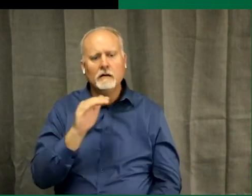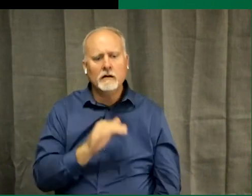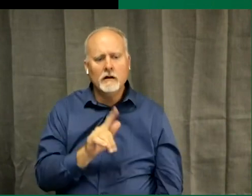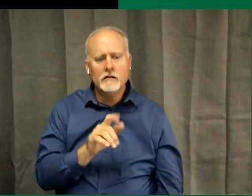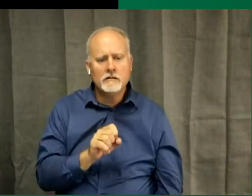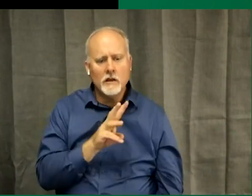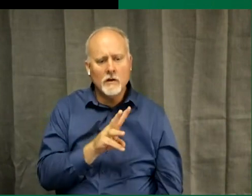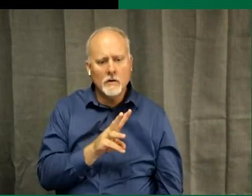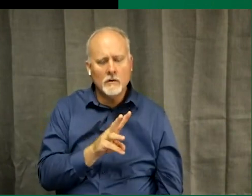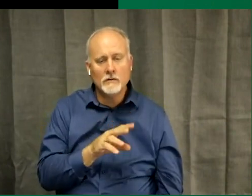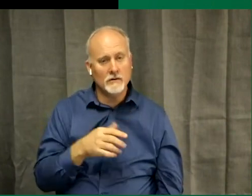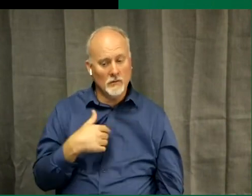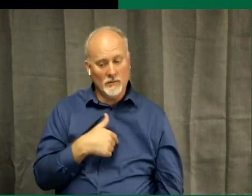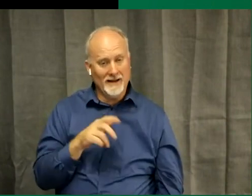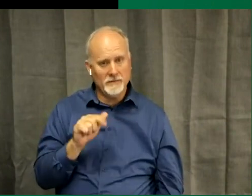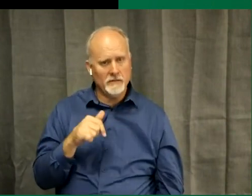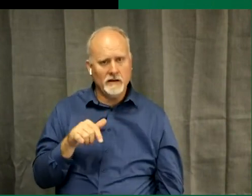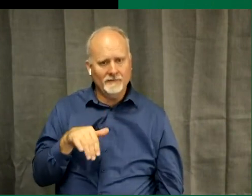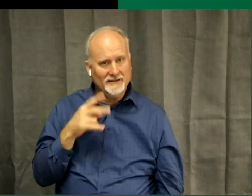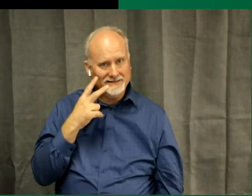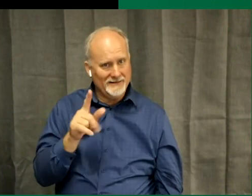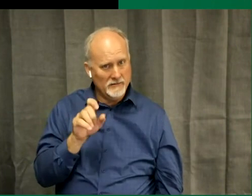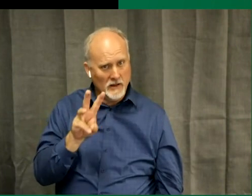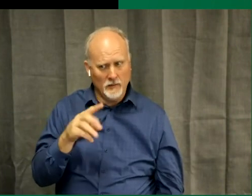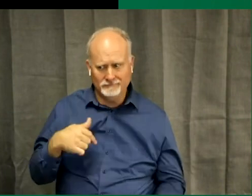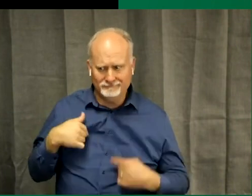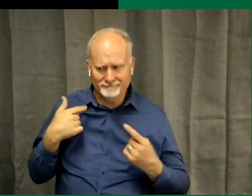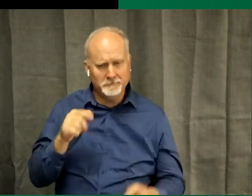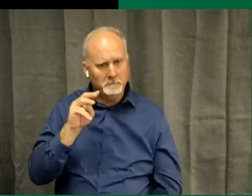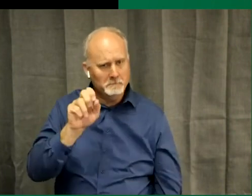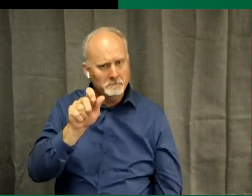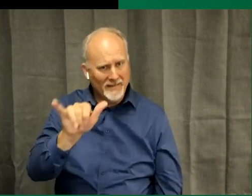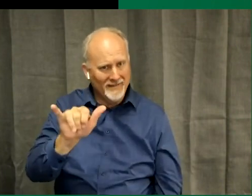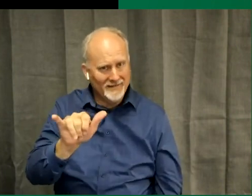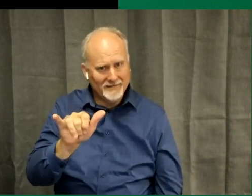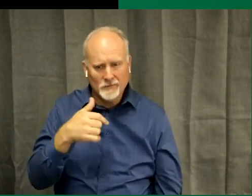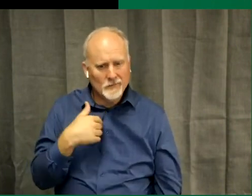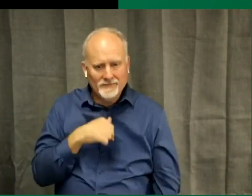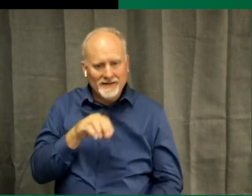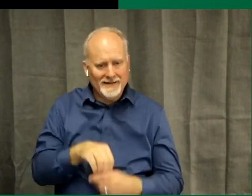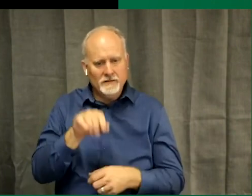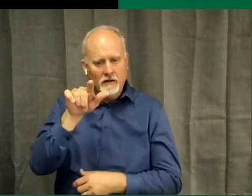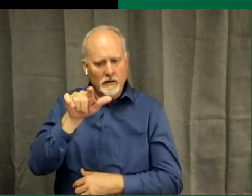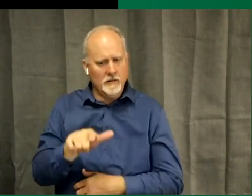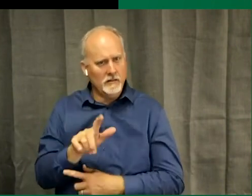we in alabama have not seen a low case rate since may so we've not been in that situation where the